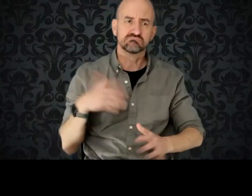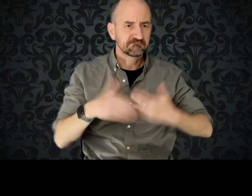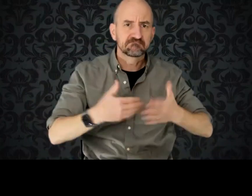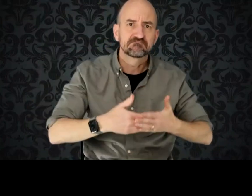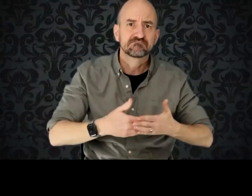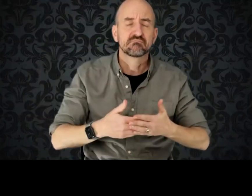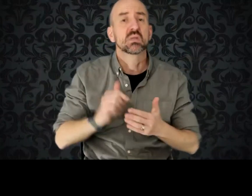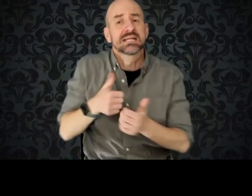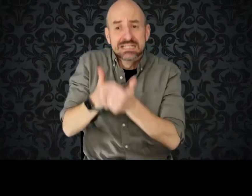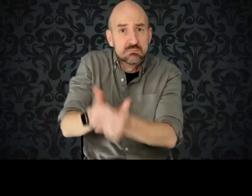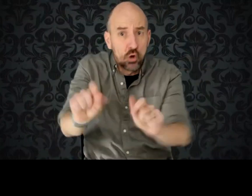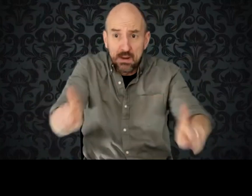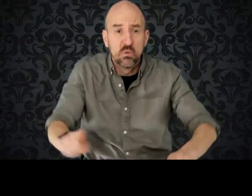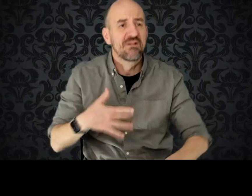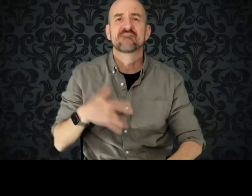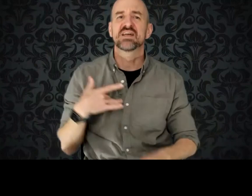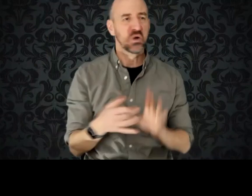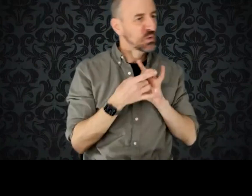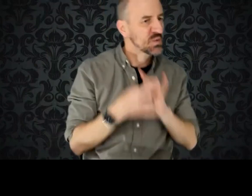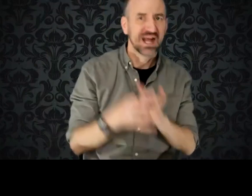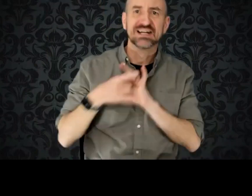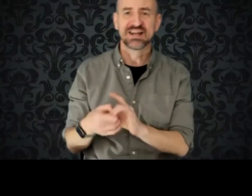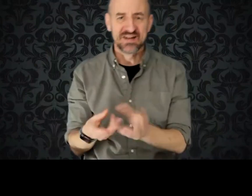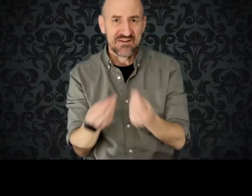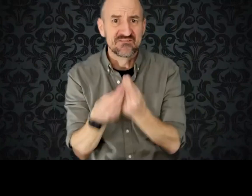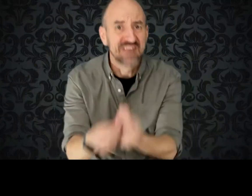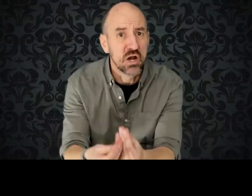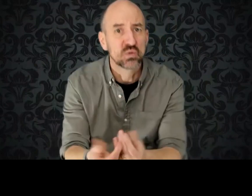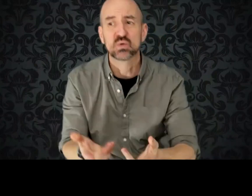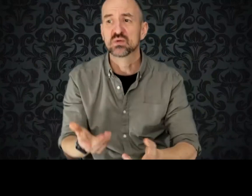blind. Sense is here to help people communicate and experience the world. We